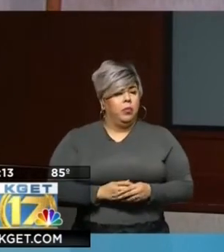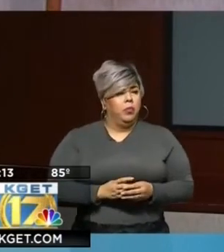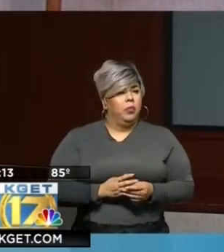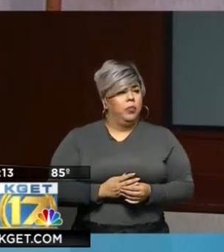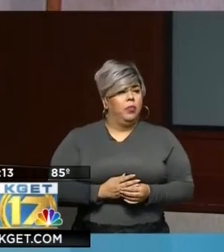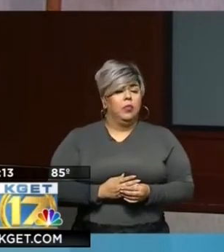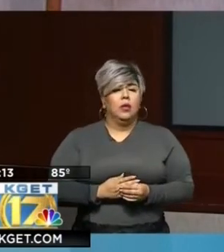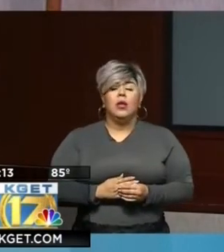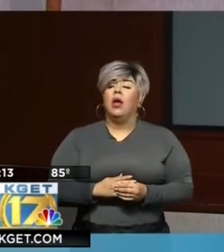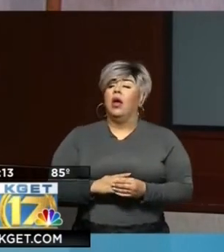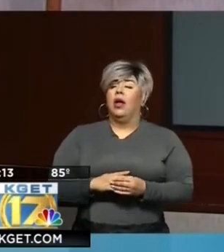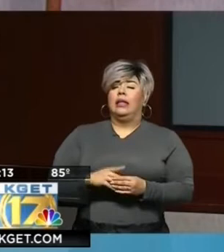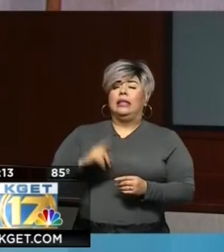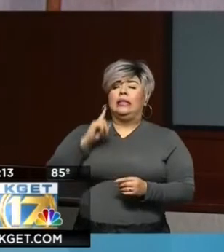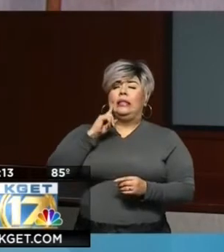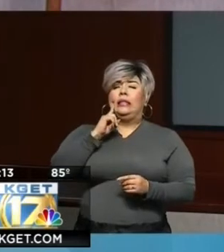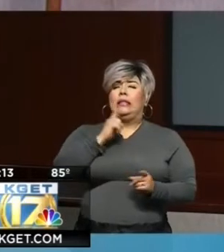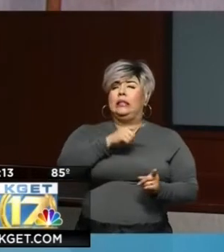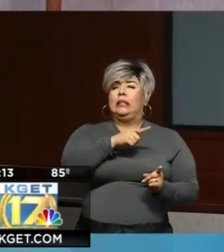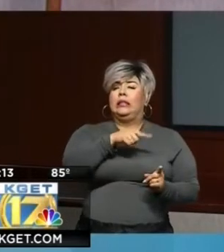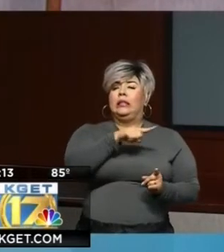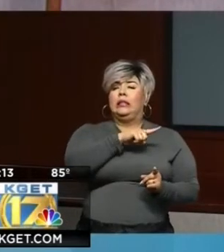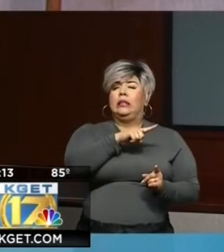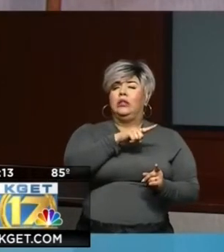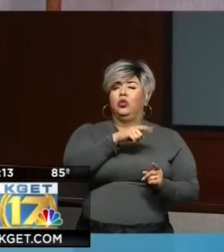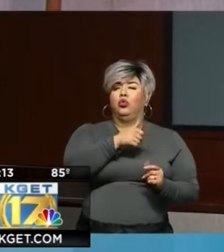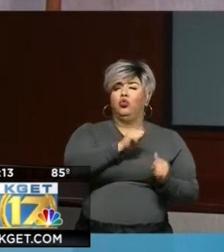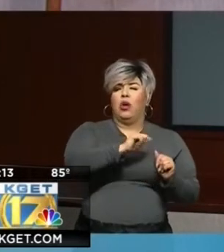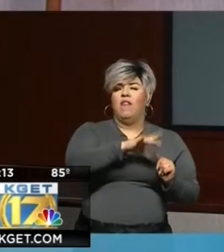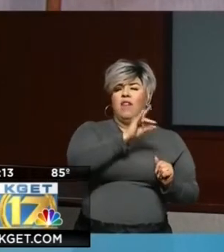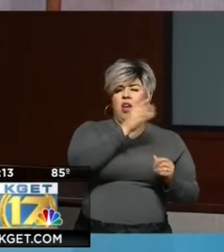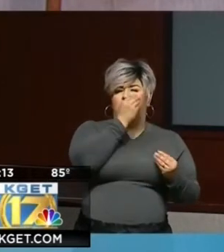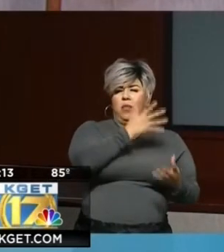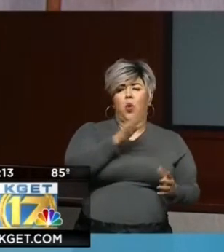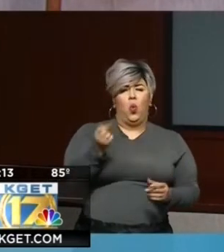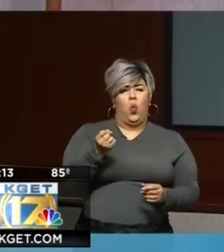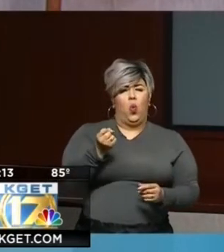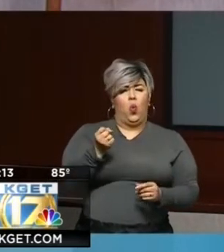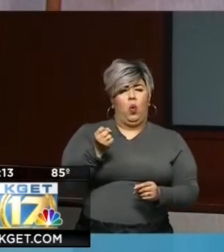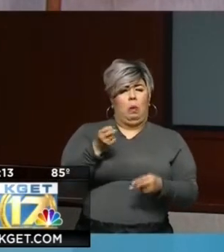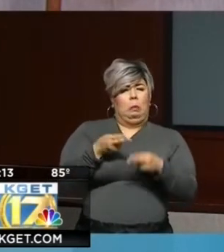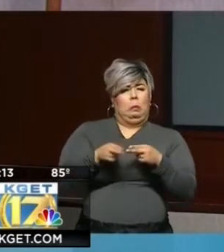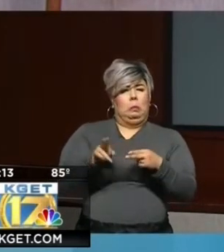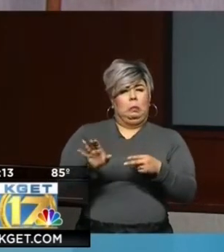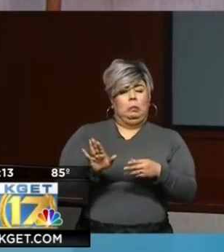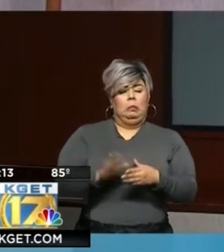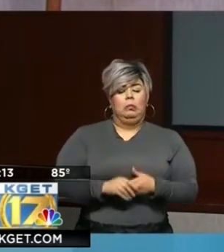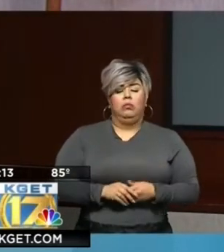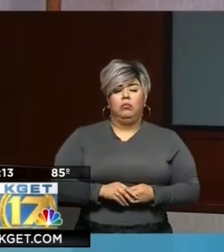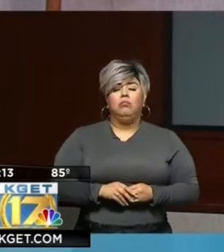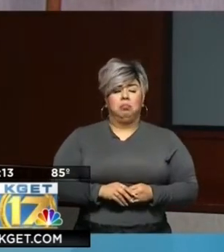ISOLATED IN THE HOSPITAL ARE IC U PATIENTS? ELIZABETH, I THINK WE ARE